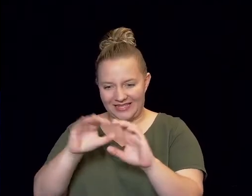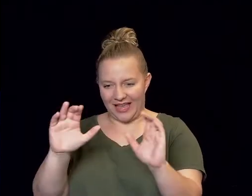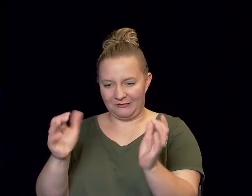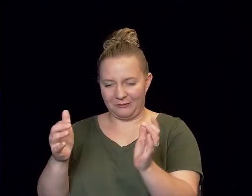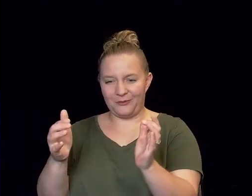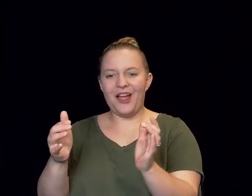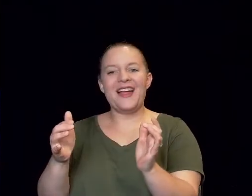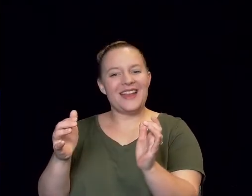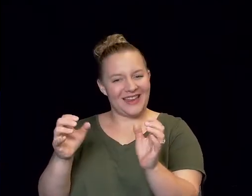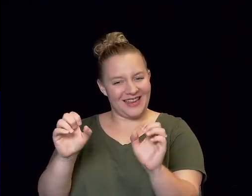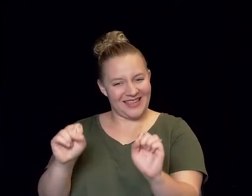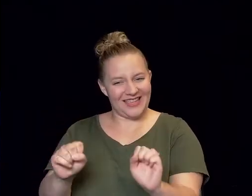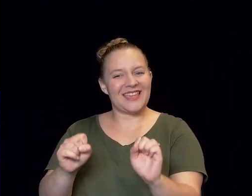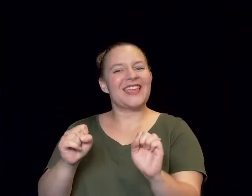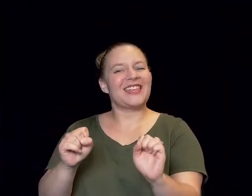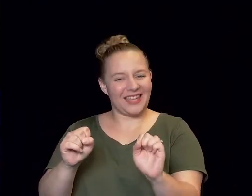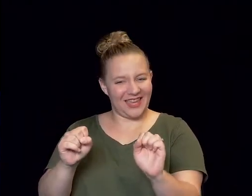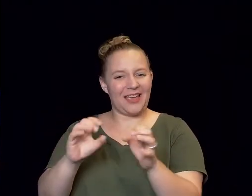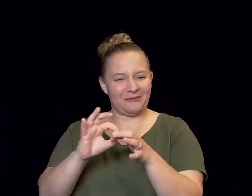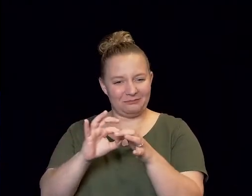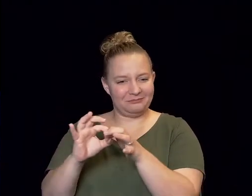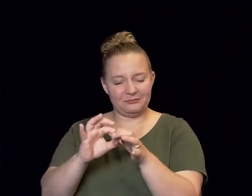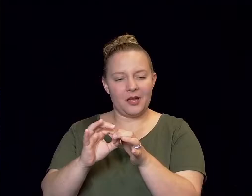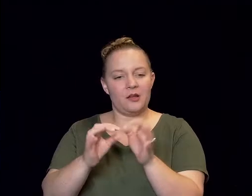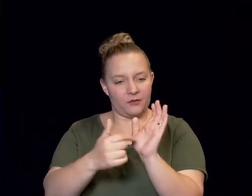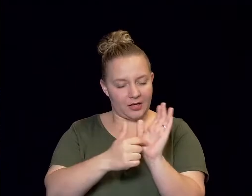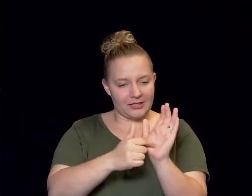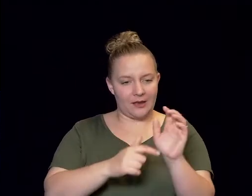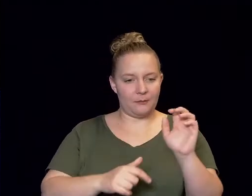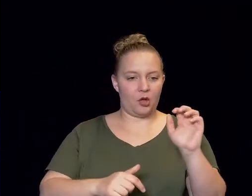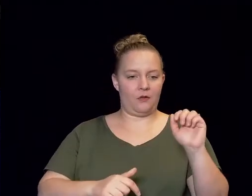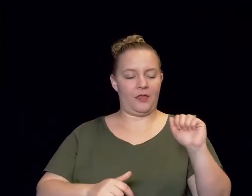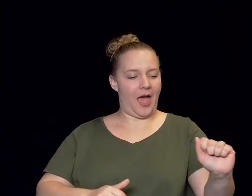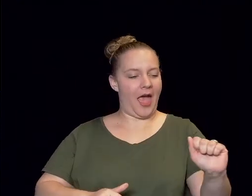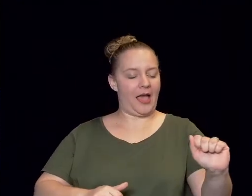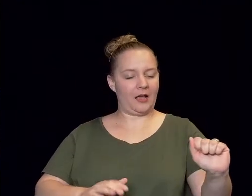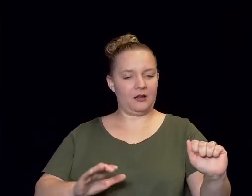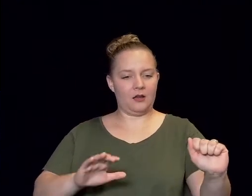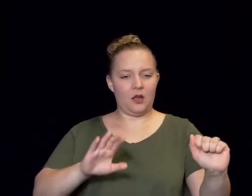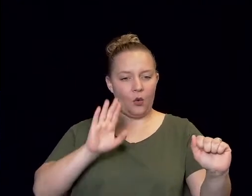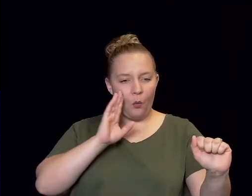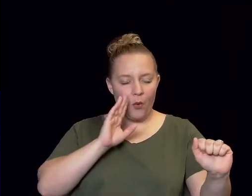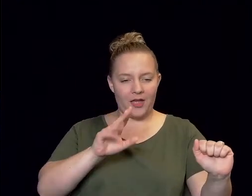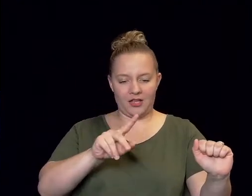for instance, with symbols I'm going to take this letter a and I'm going to distribute over here or